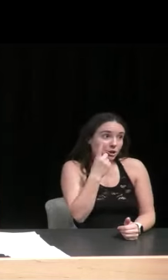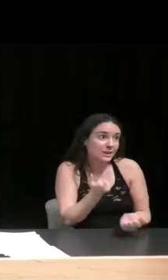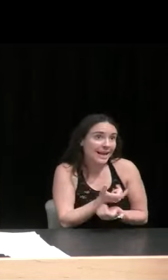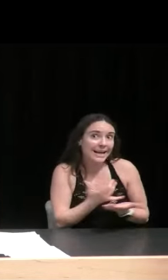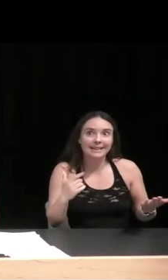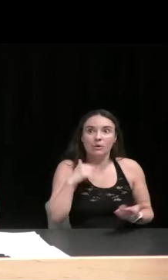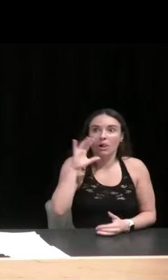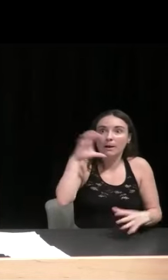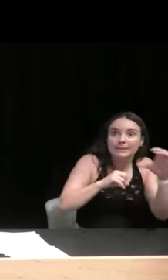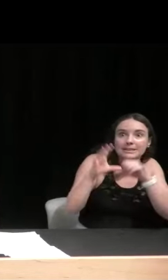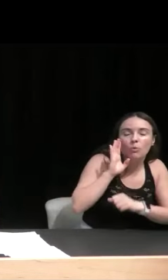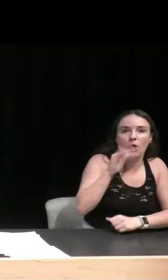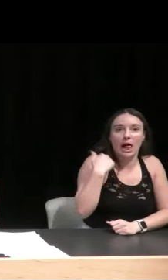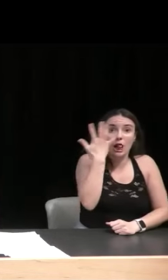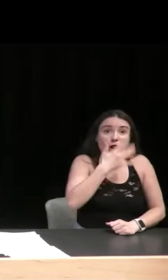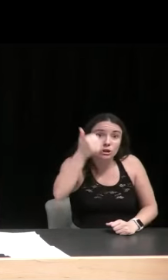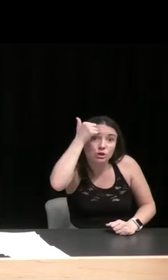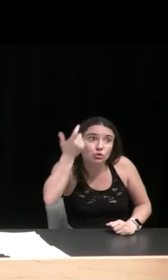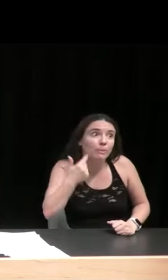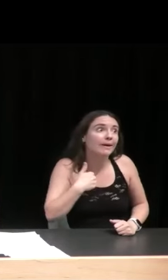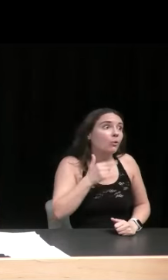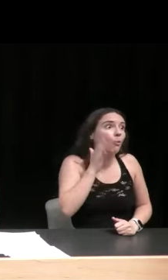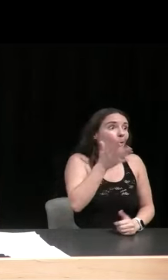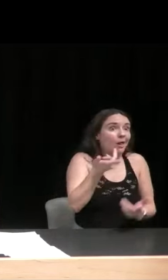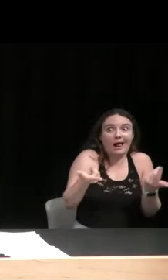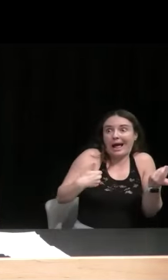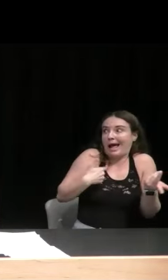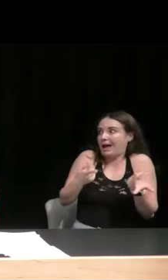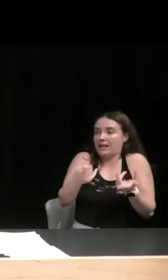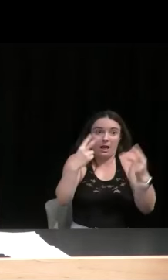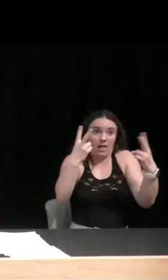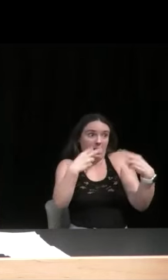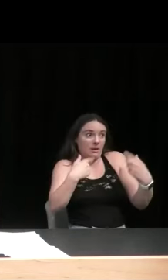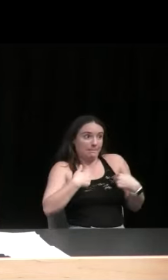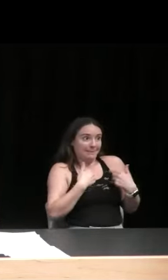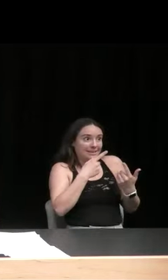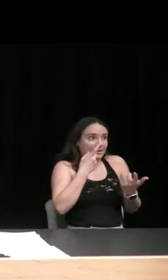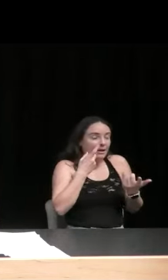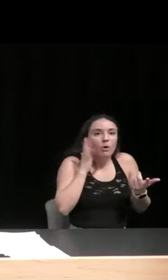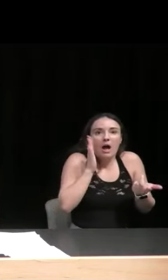if it's a situation where we are not sure what it's going to look like we are often anxious